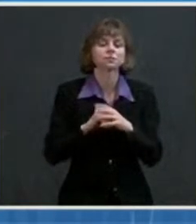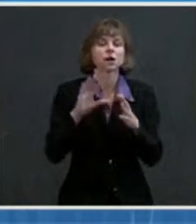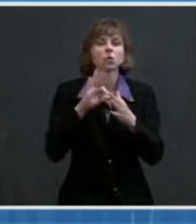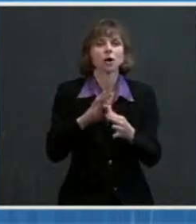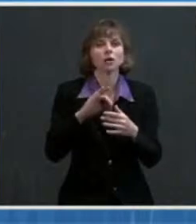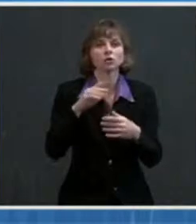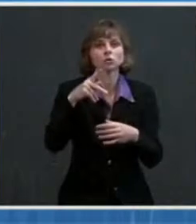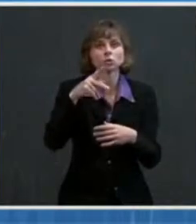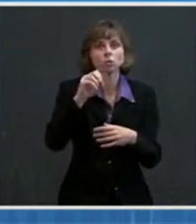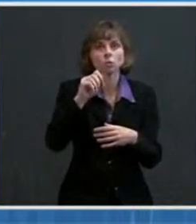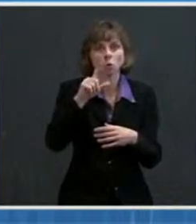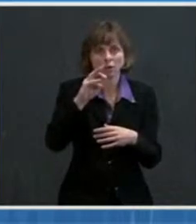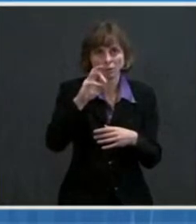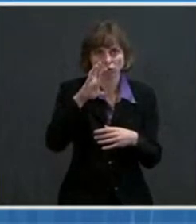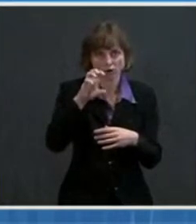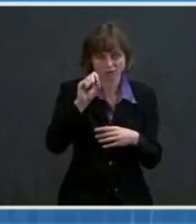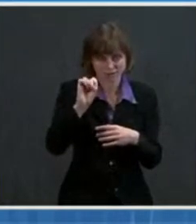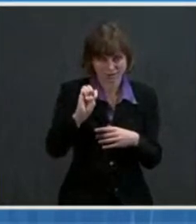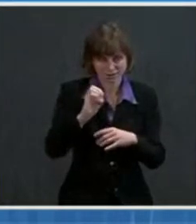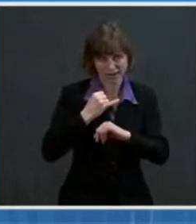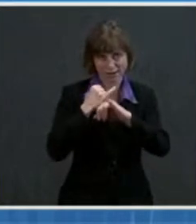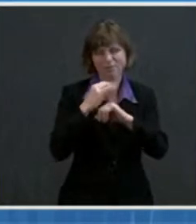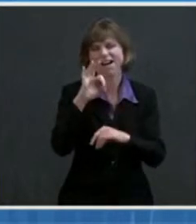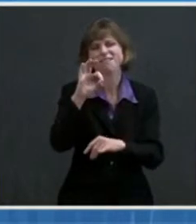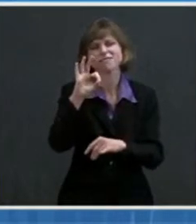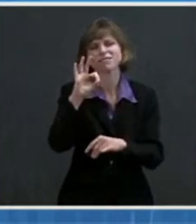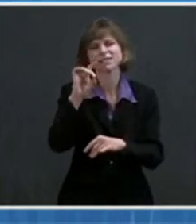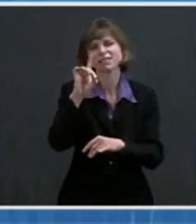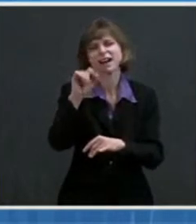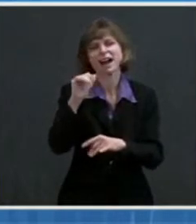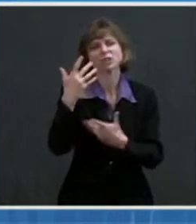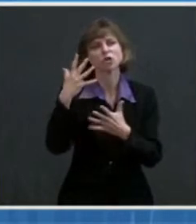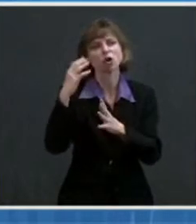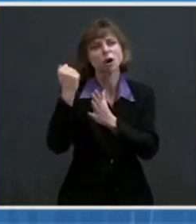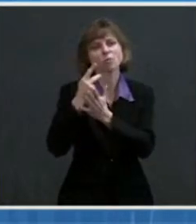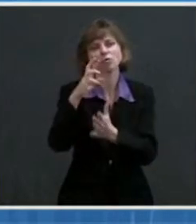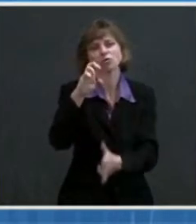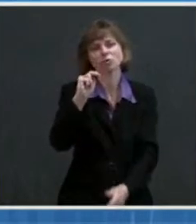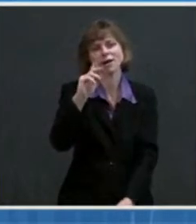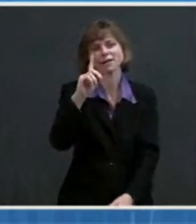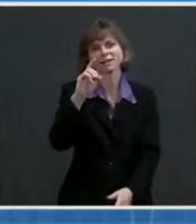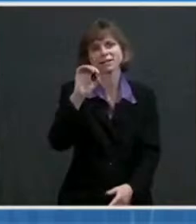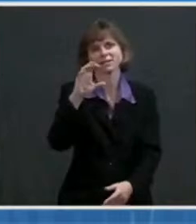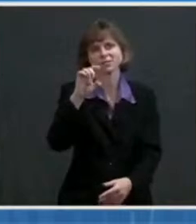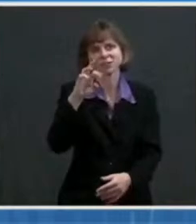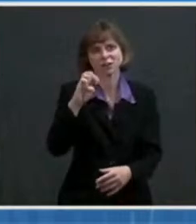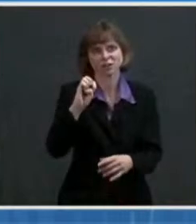AND SMALL PROTEINS BLOCKING ENTRY.